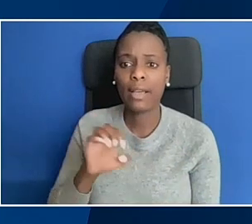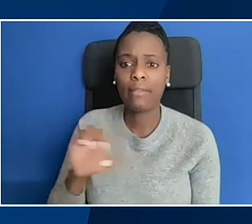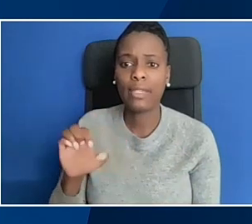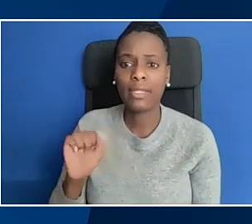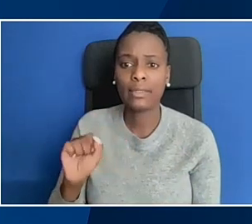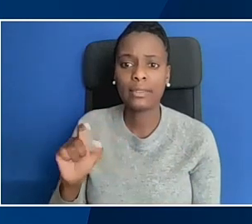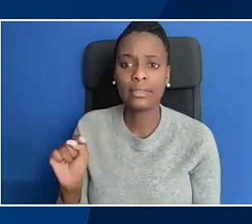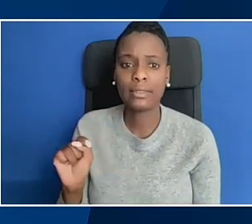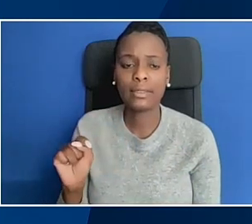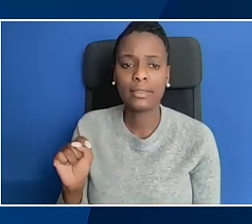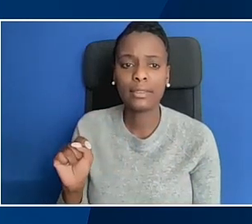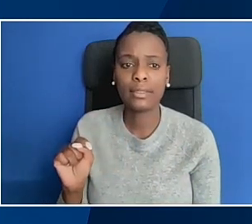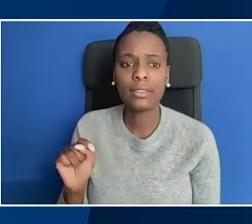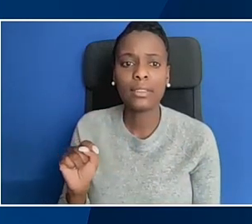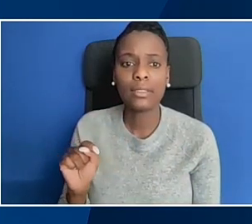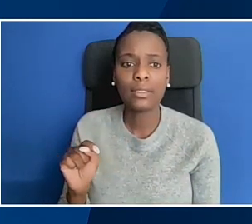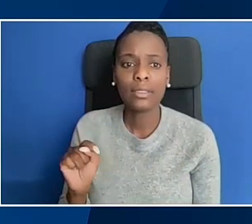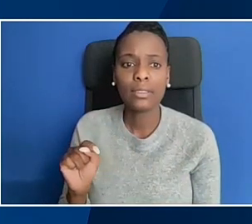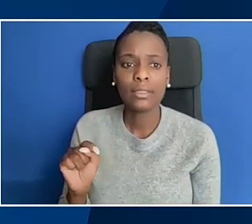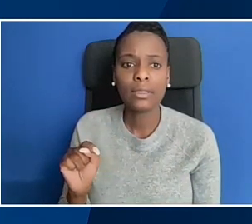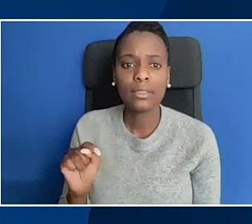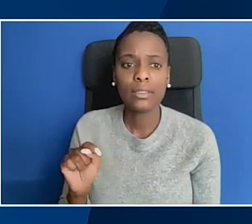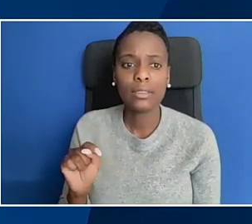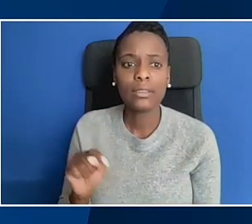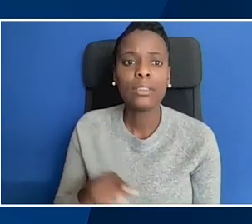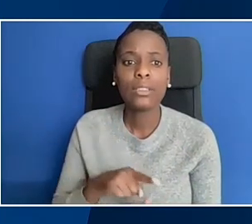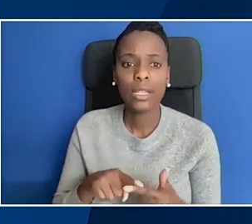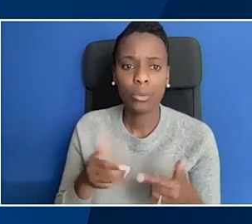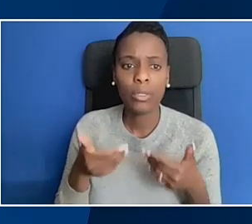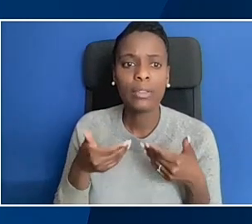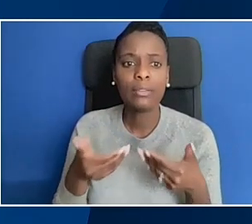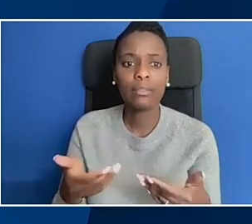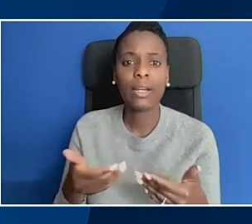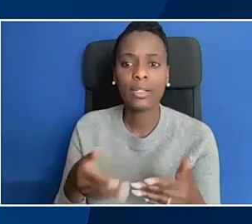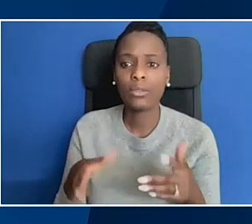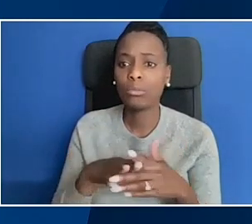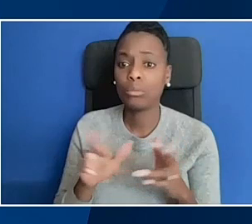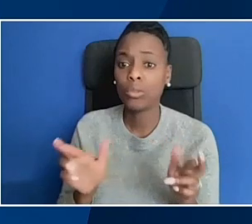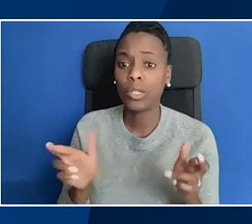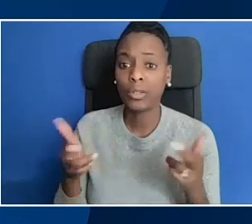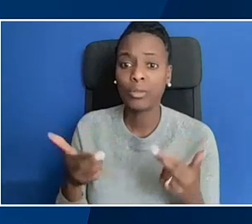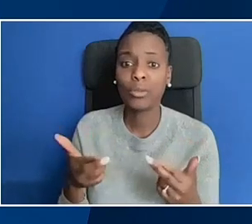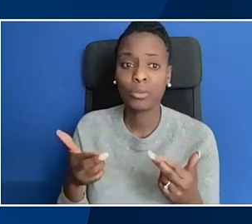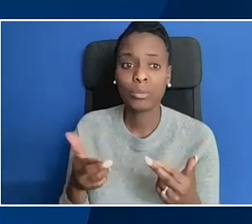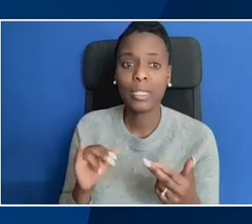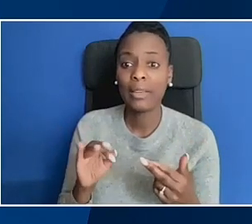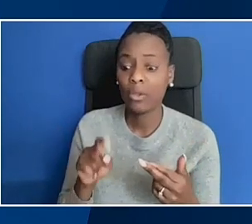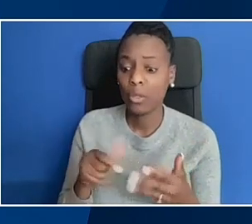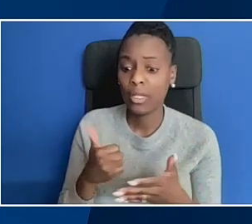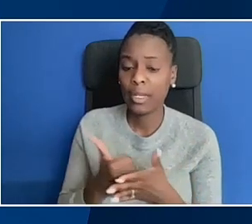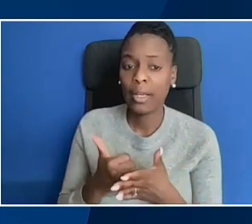You'll get an invite to a breakout room. If you all need help, there is a request